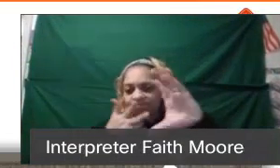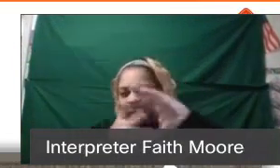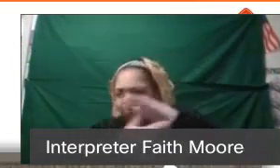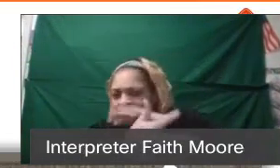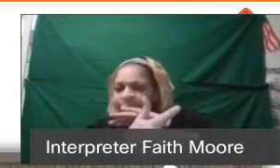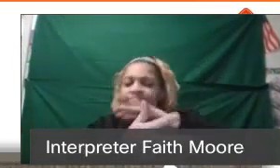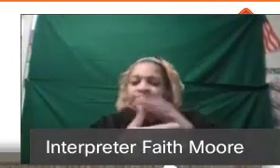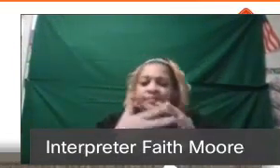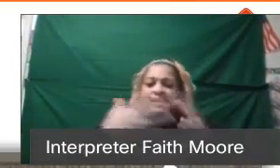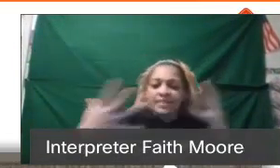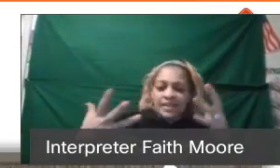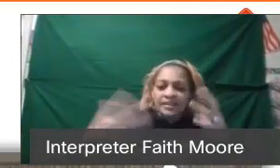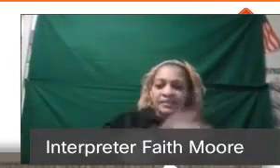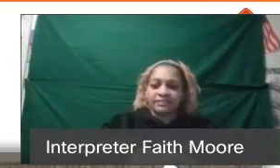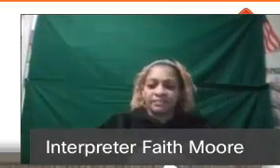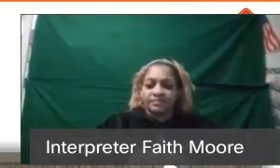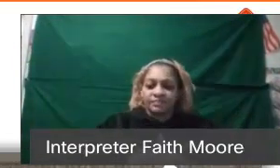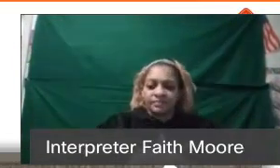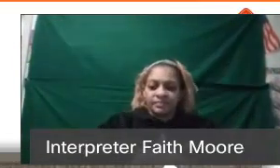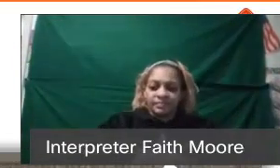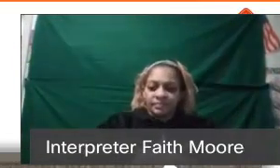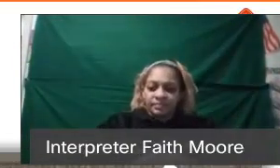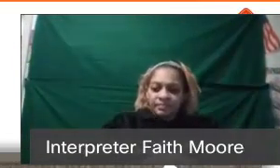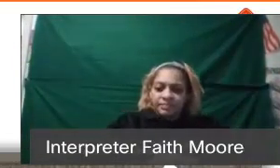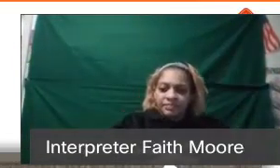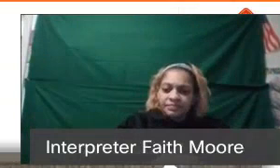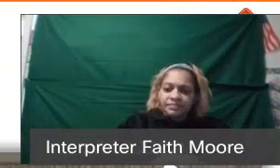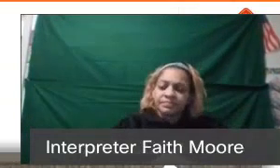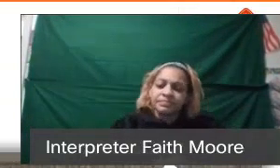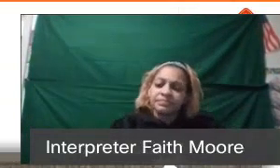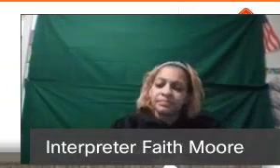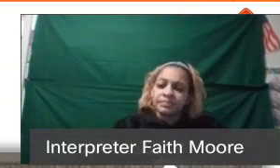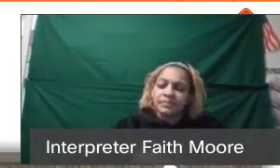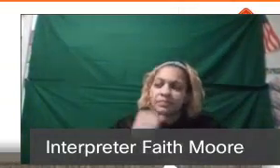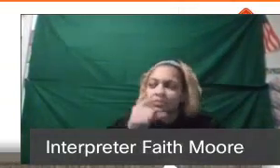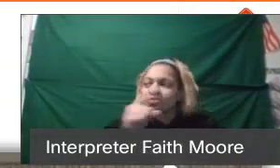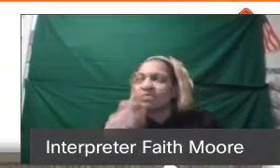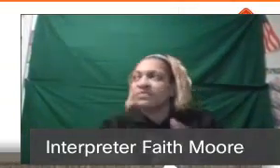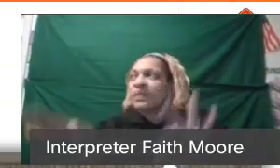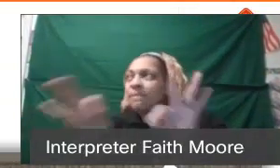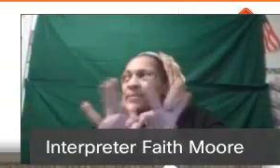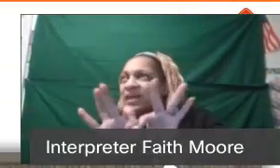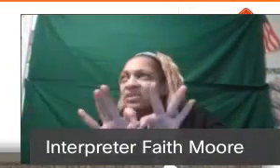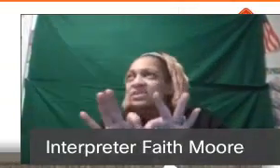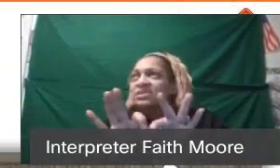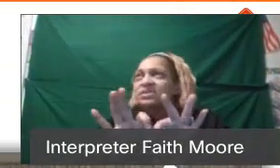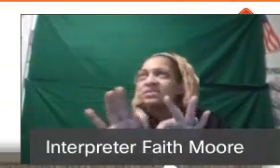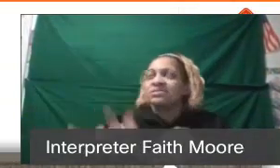It might, I mean, I'm not sure that it matters 1 way or the other. I, there are a lot of opinions about it, but.